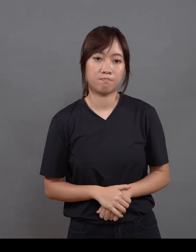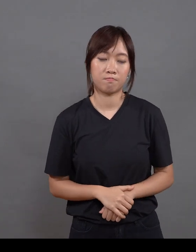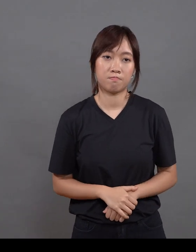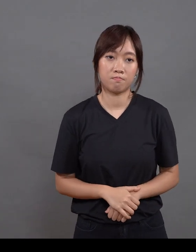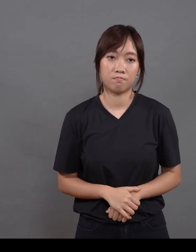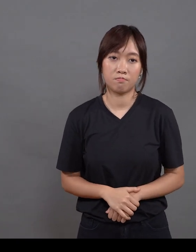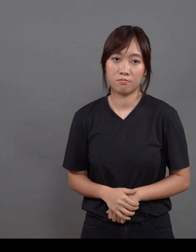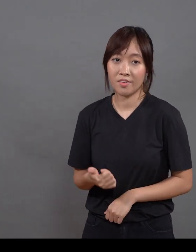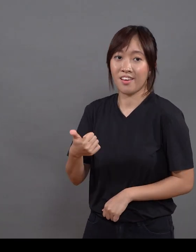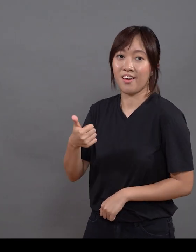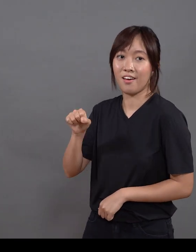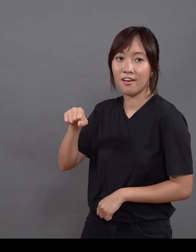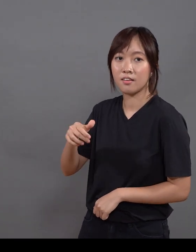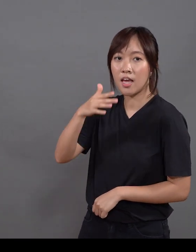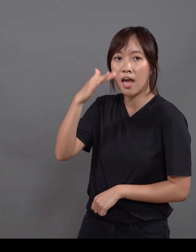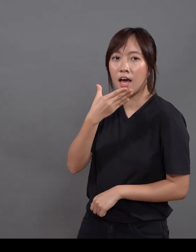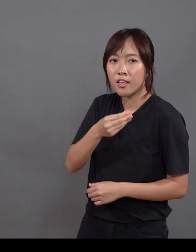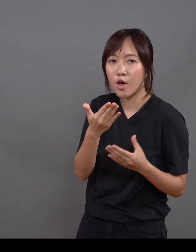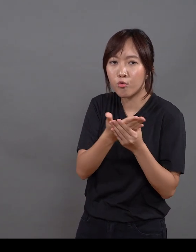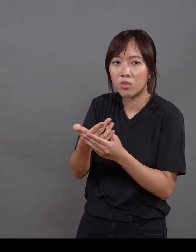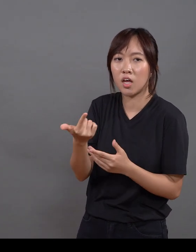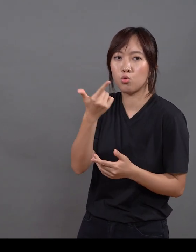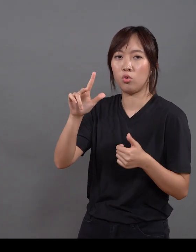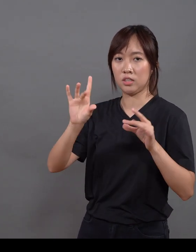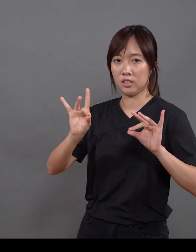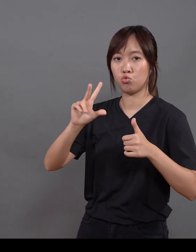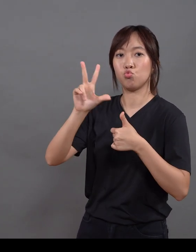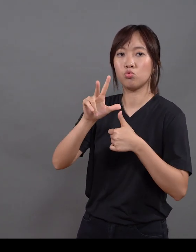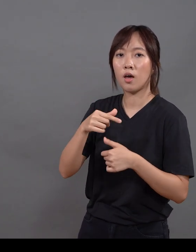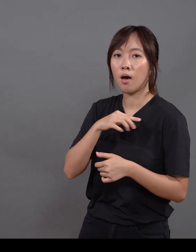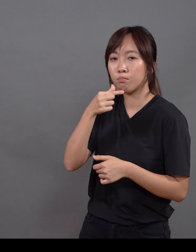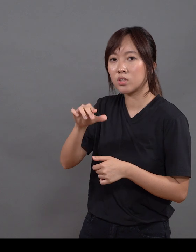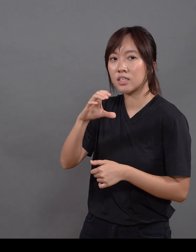need some special treatment from CM Correct Ha Bik Chuen’s Archive mainly consists of paper materials